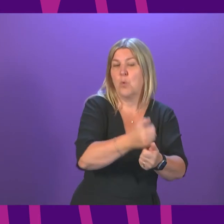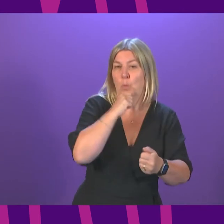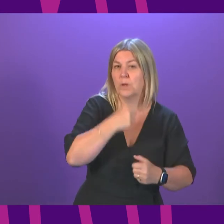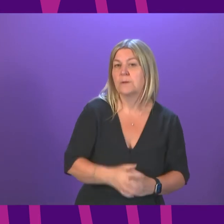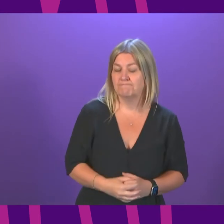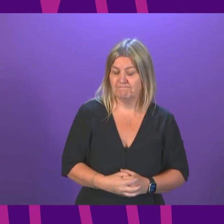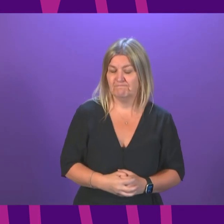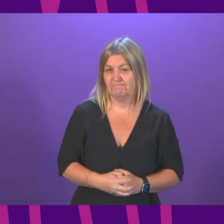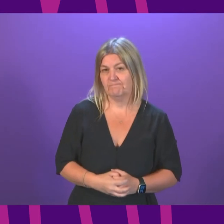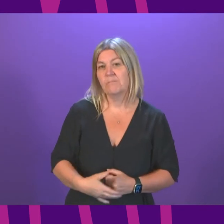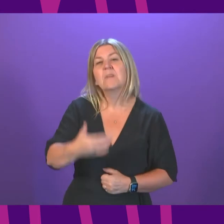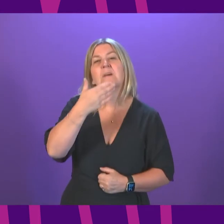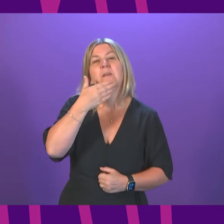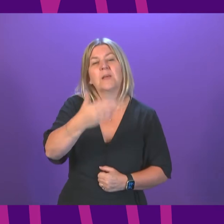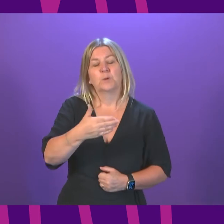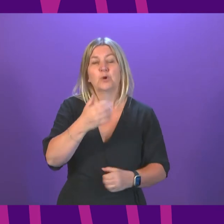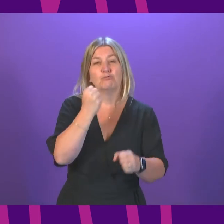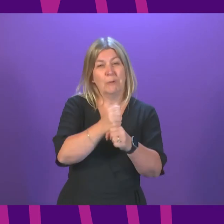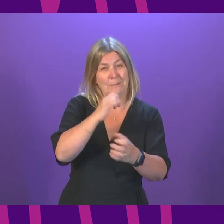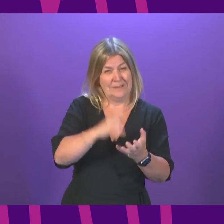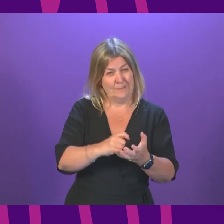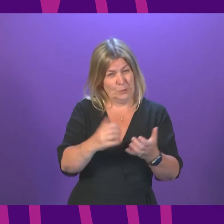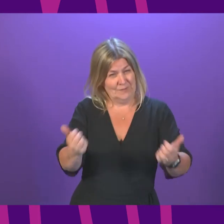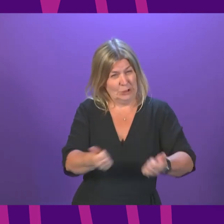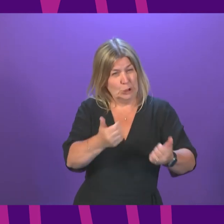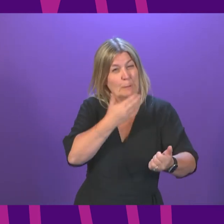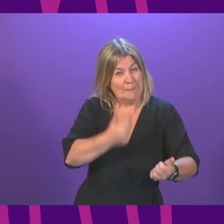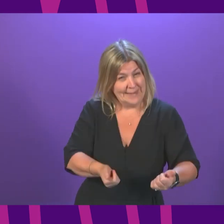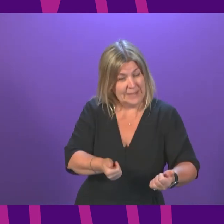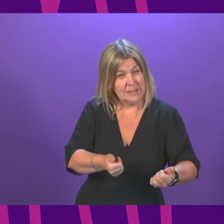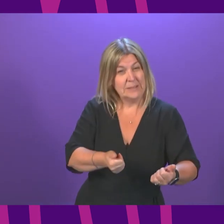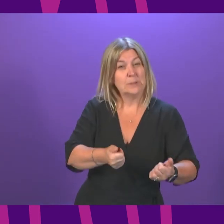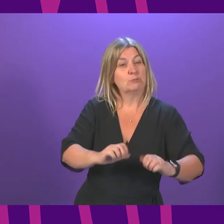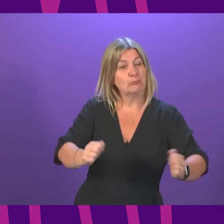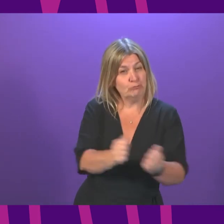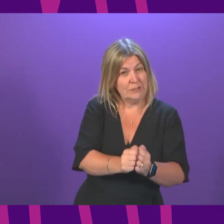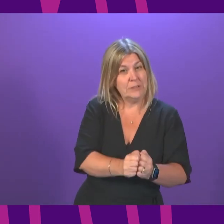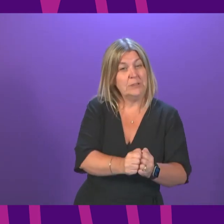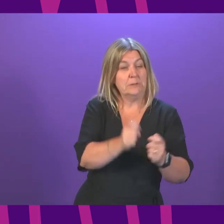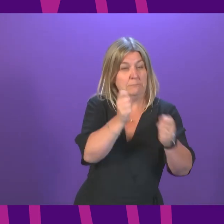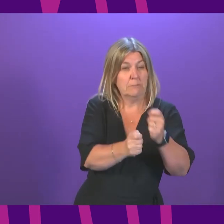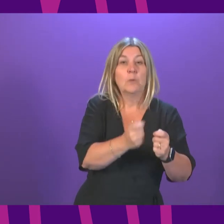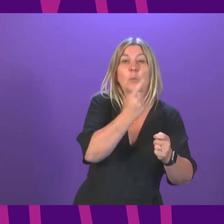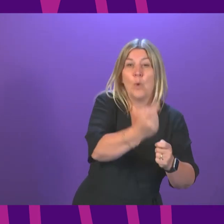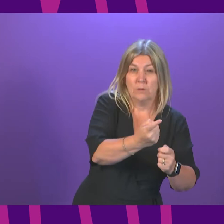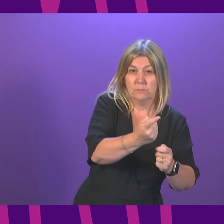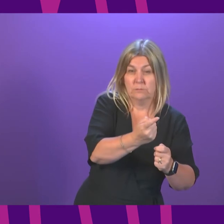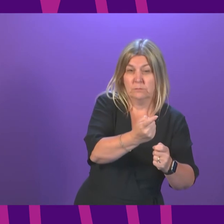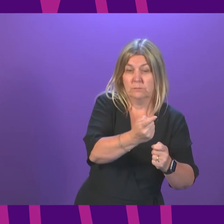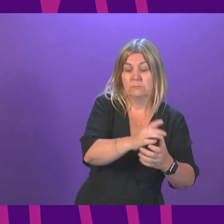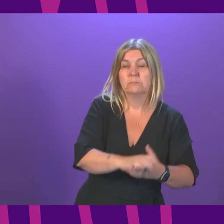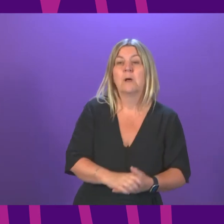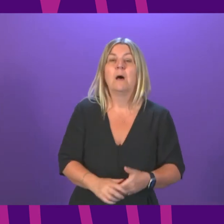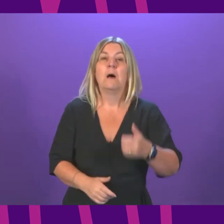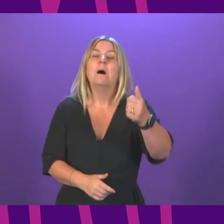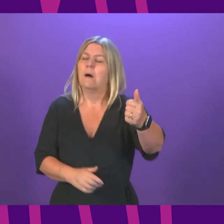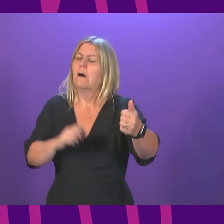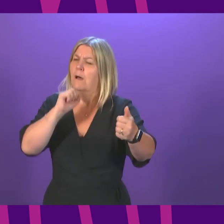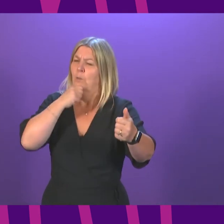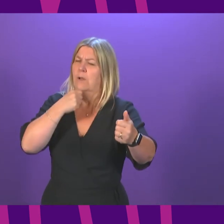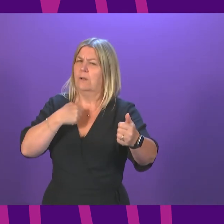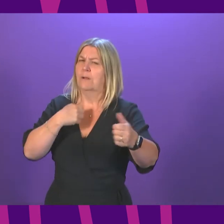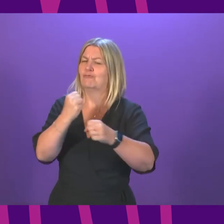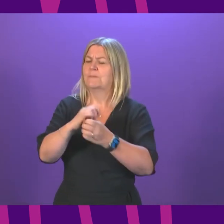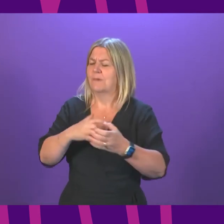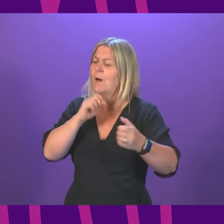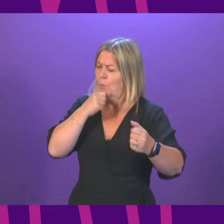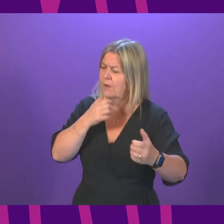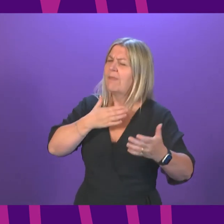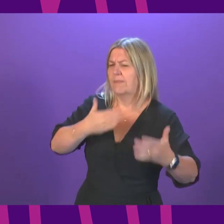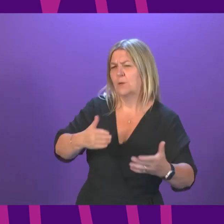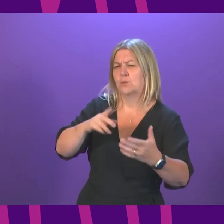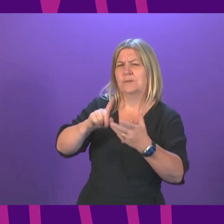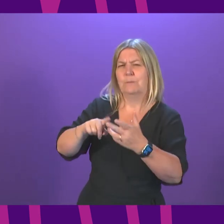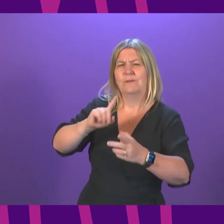I will press amendment 1 and I assure the Deputy First Minister that my career chances